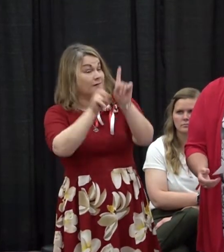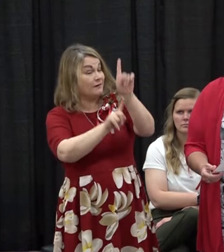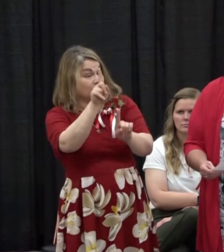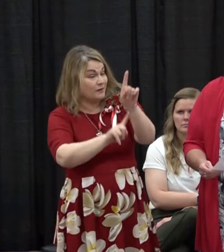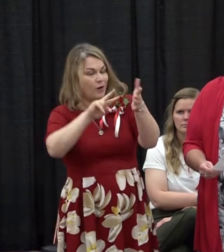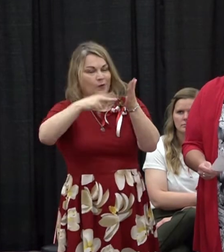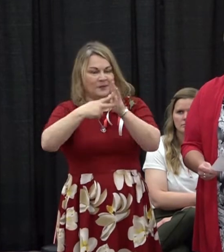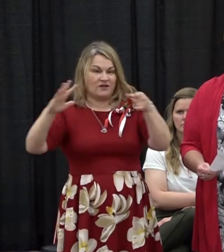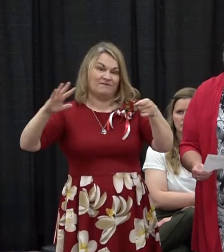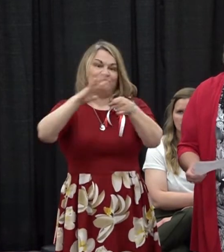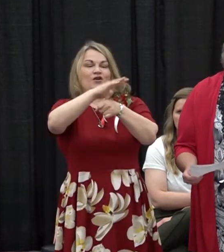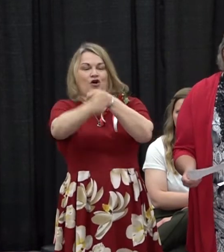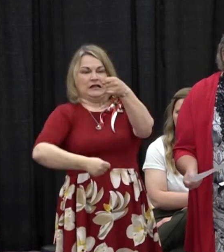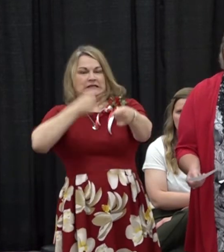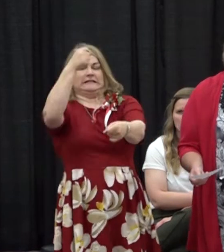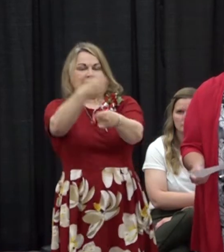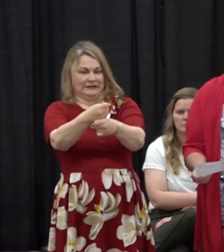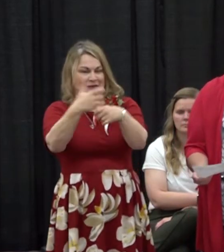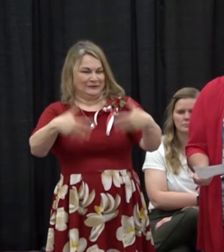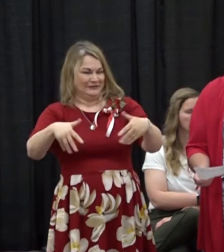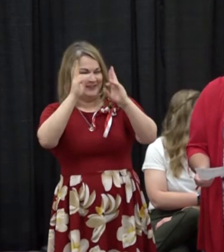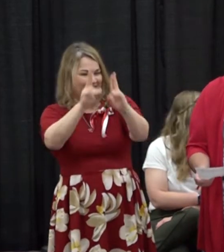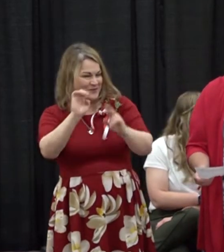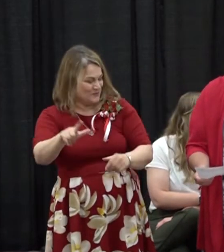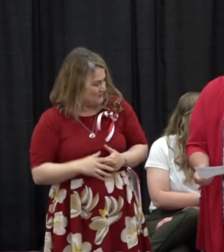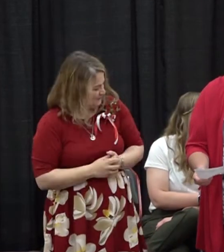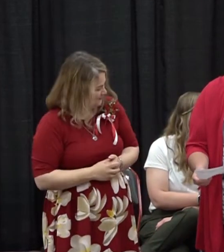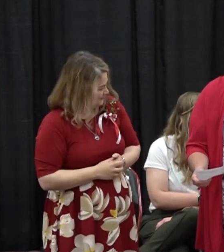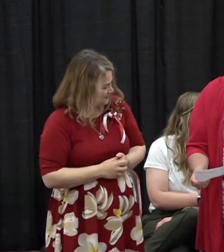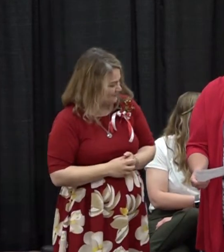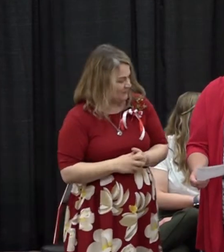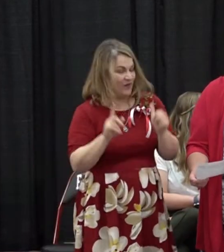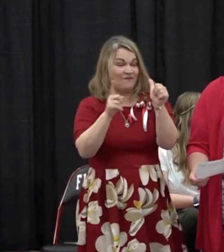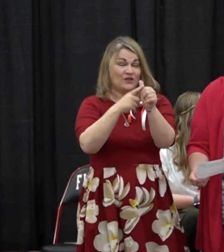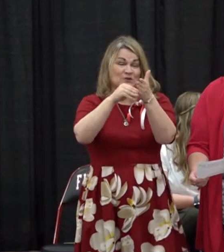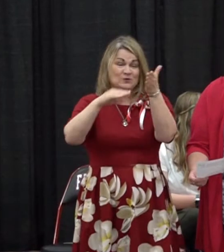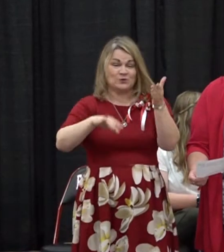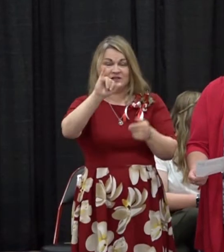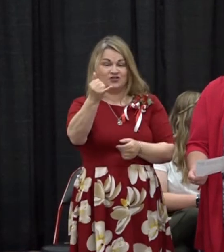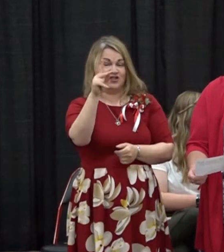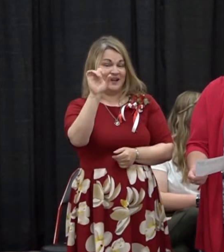Again, if you see the asterisk or star next to their name, that means they were on the honor roll for the entire year.